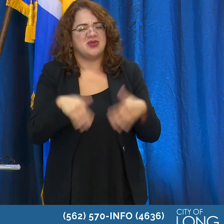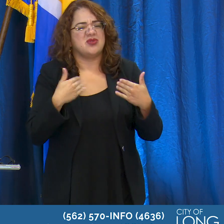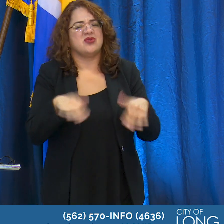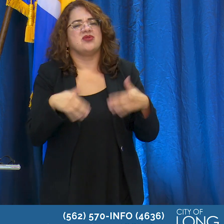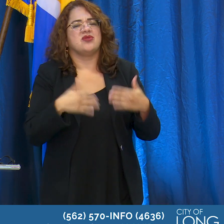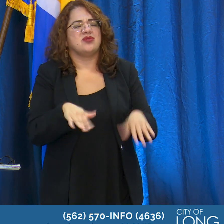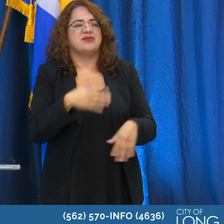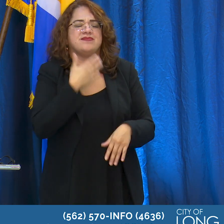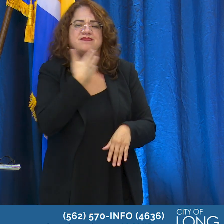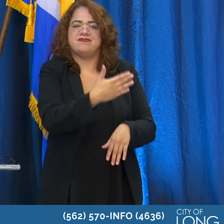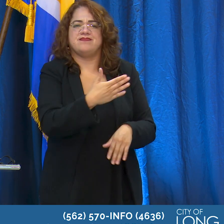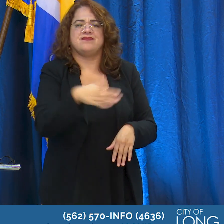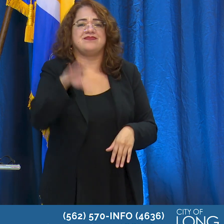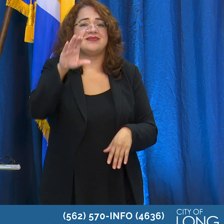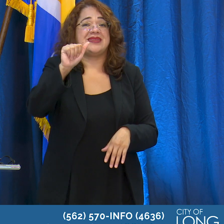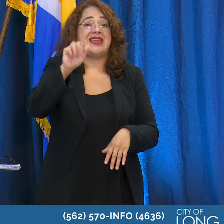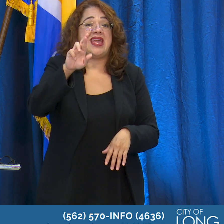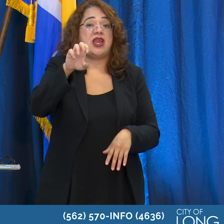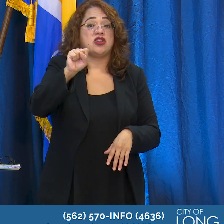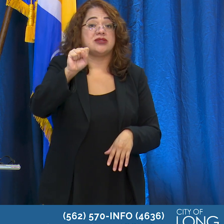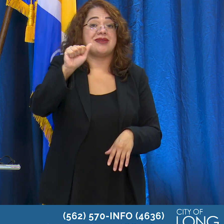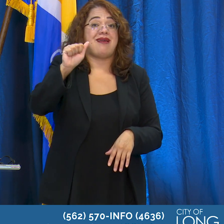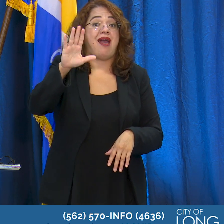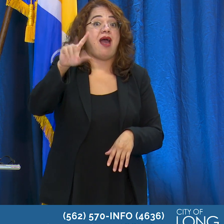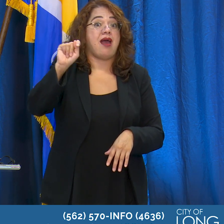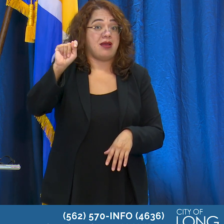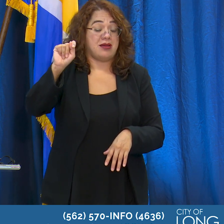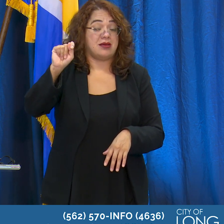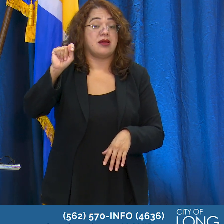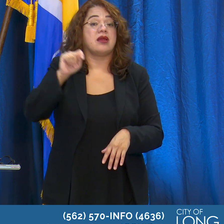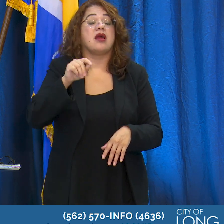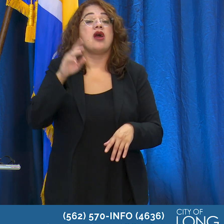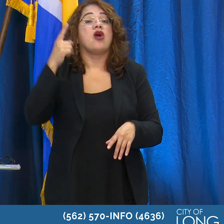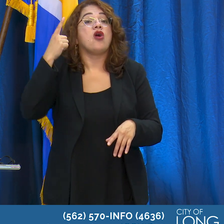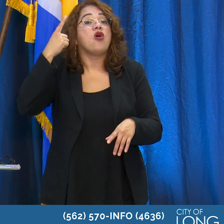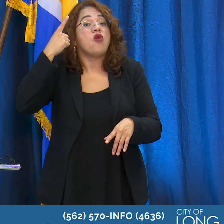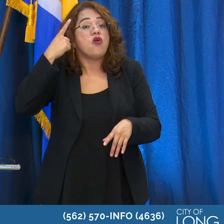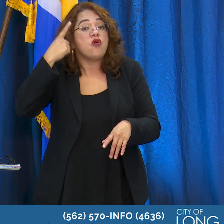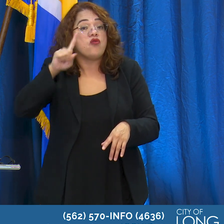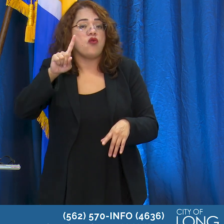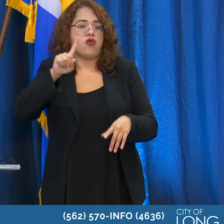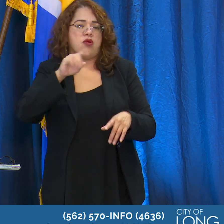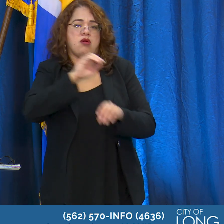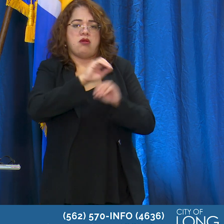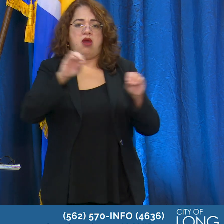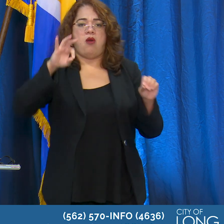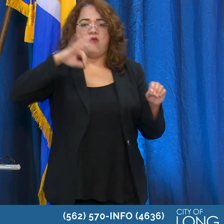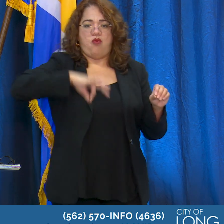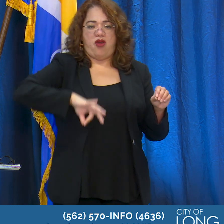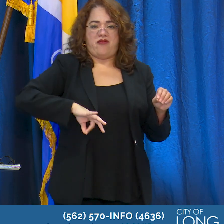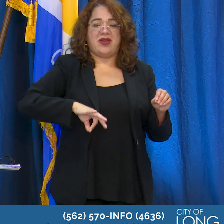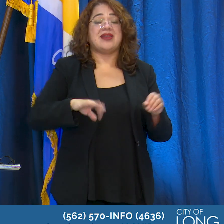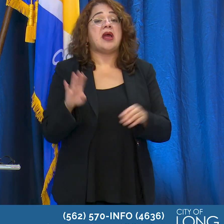CARES Act and the support for businesses there's also CARES Act funding for non-profit organizations. So there are a number of different